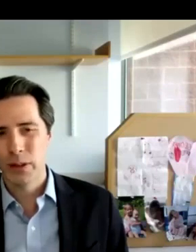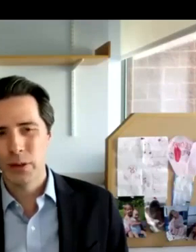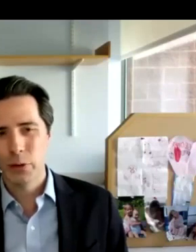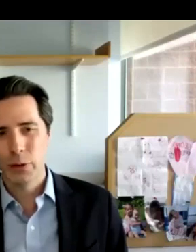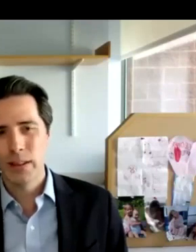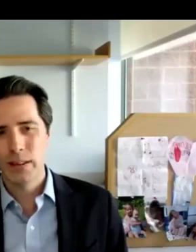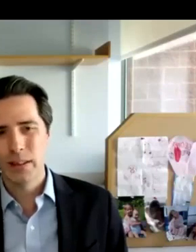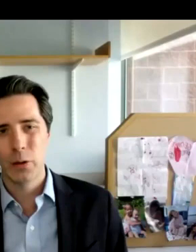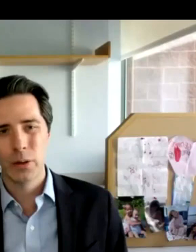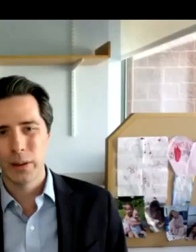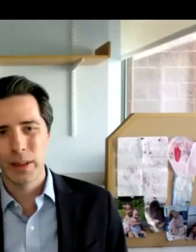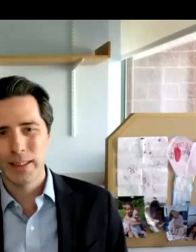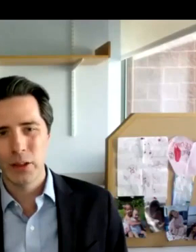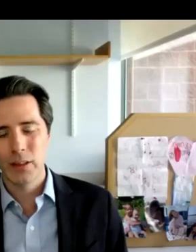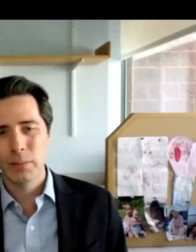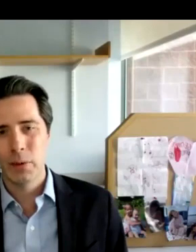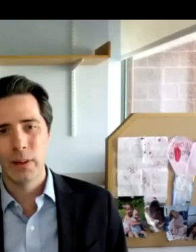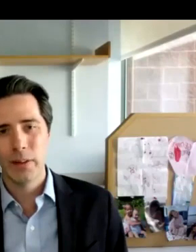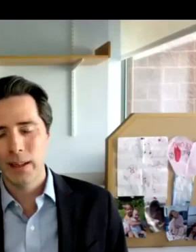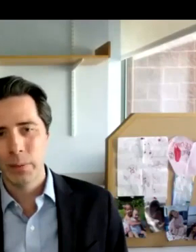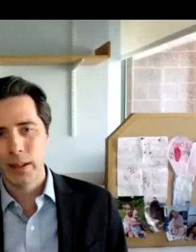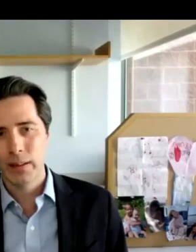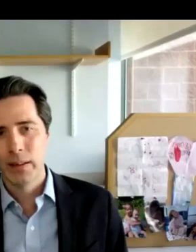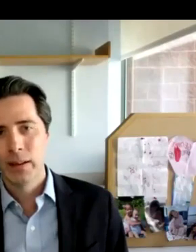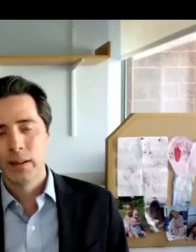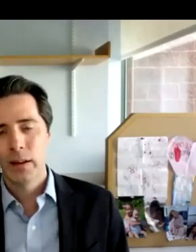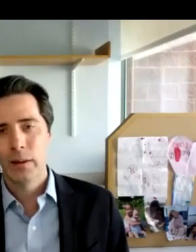sort of surgery to cochlear implantation